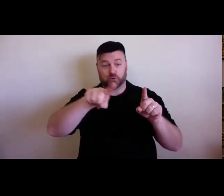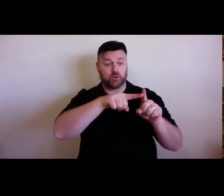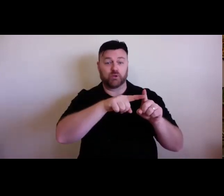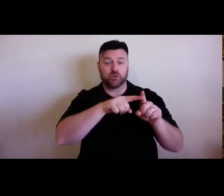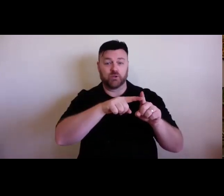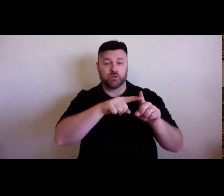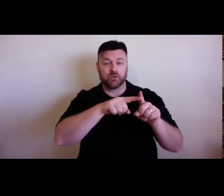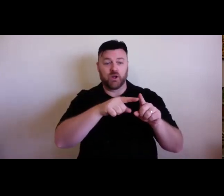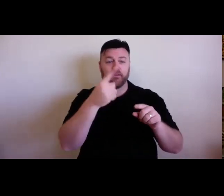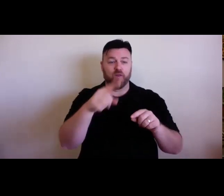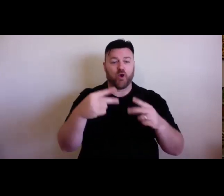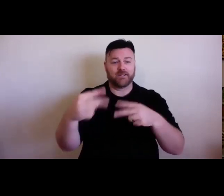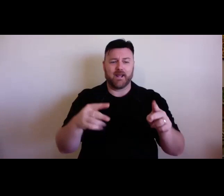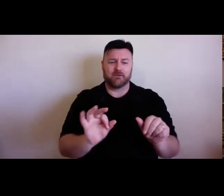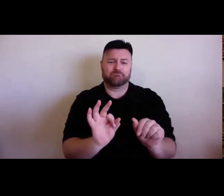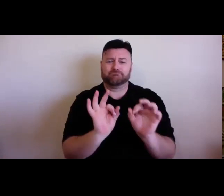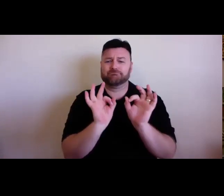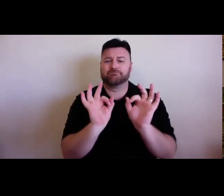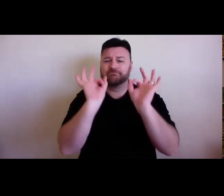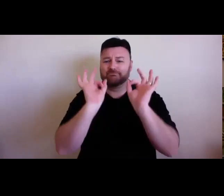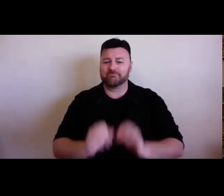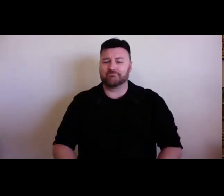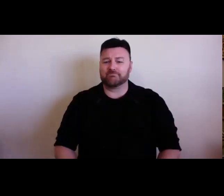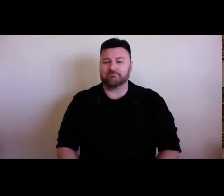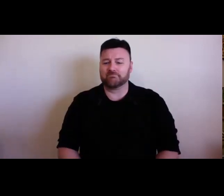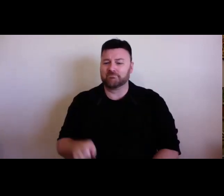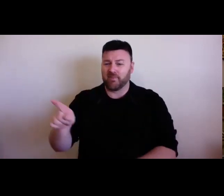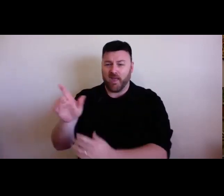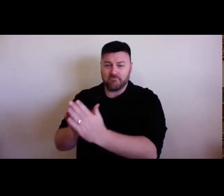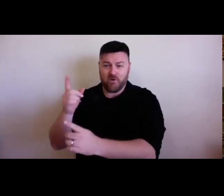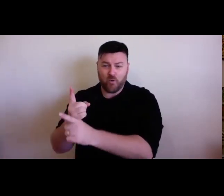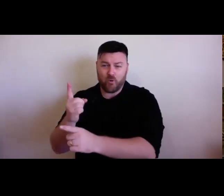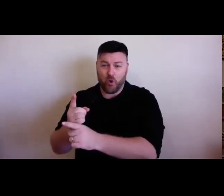beautifully." I think that comment just comes up your presentation and